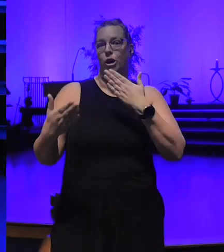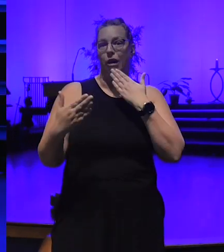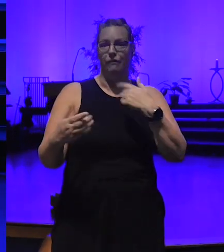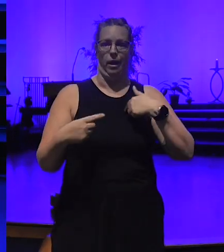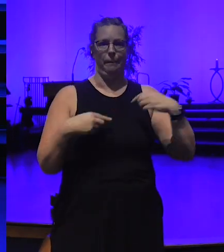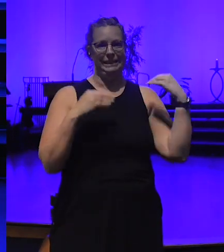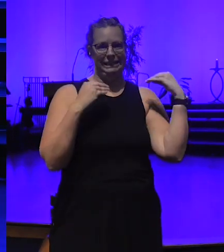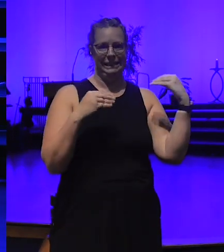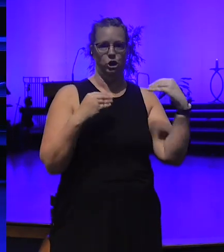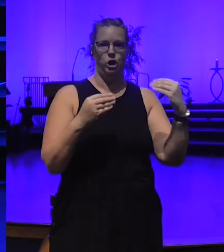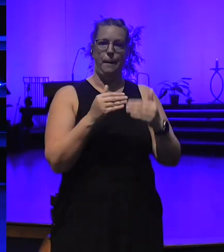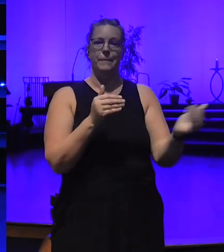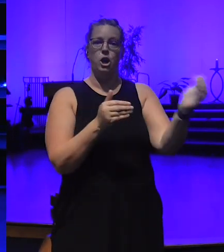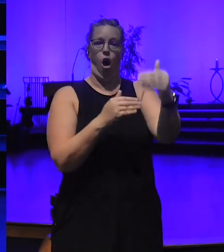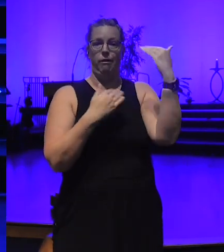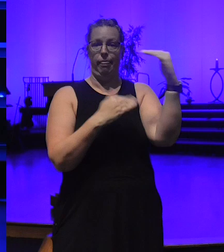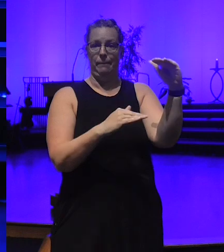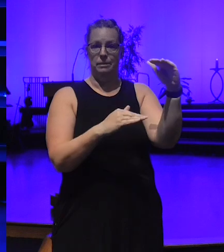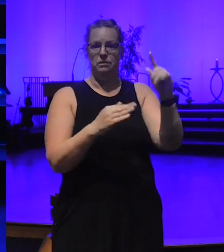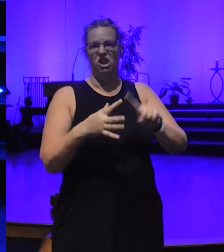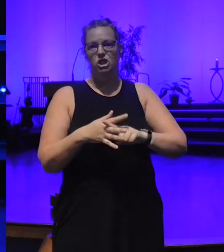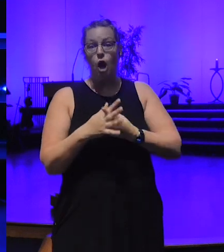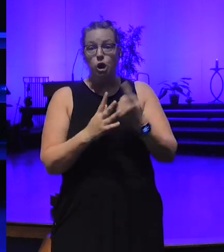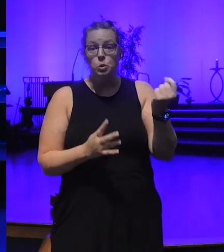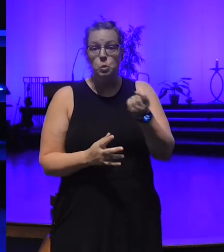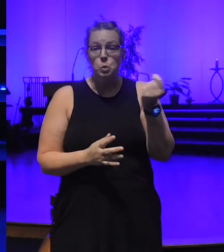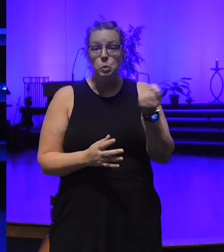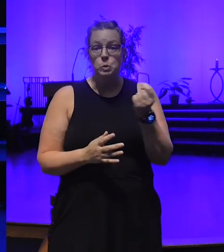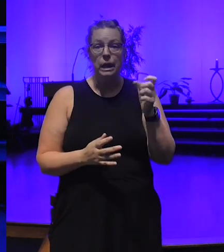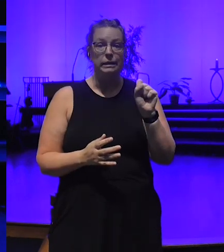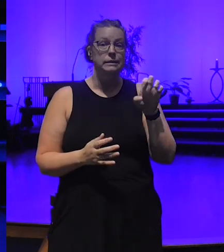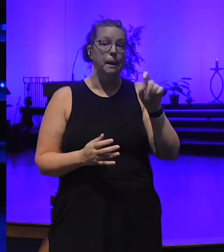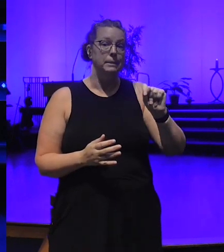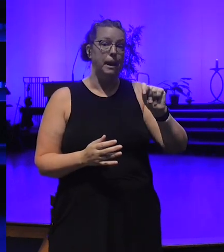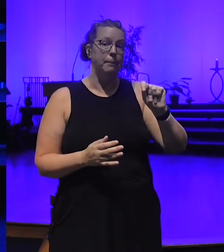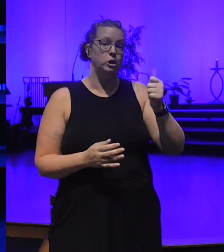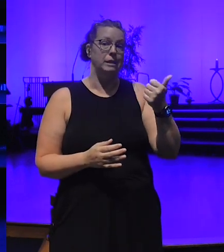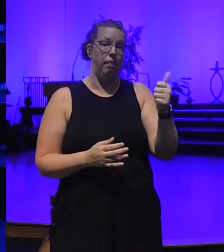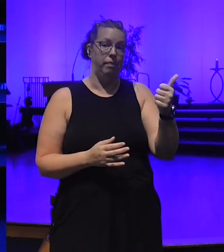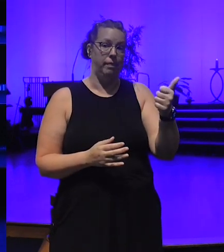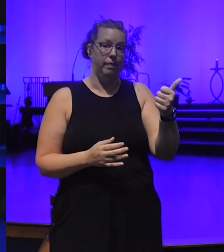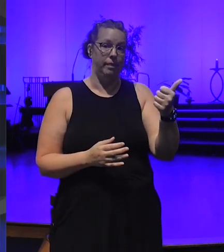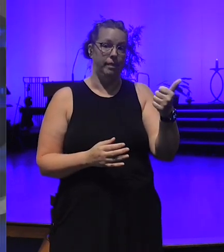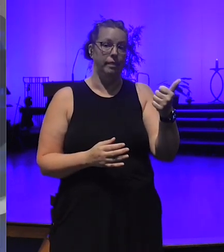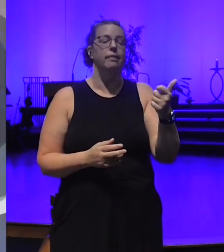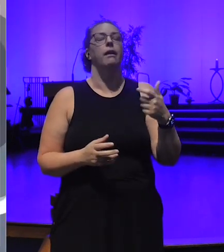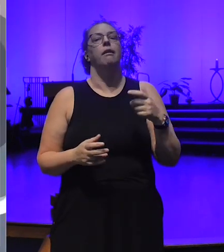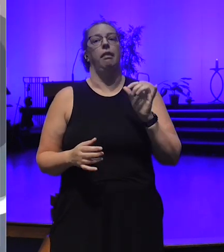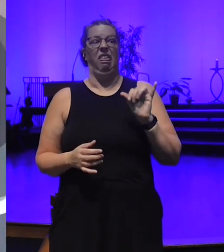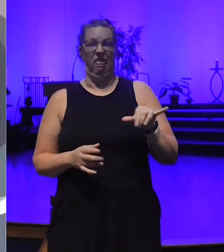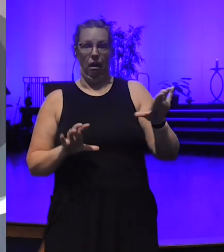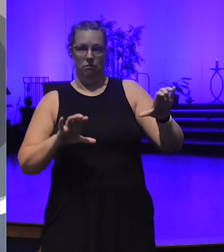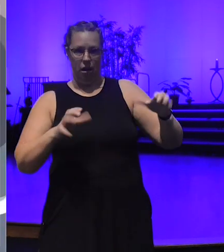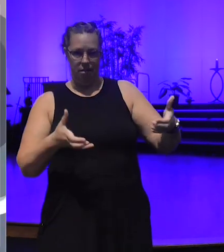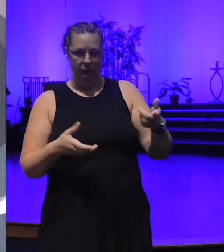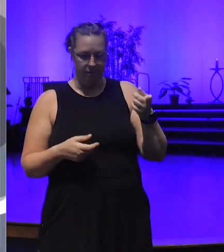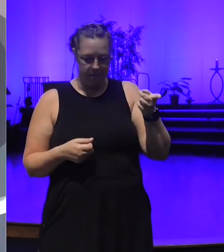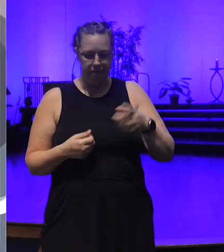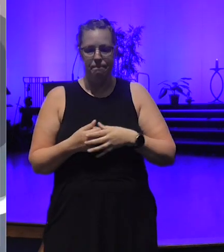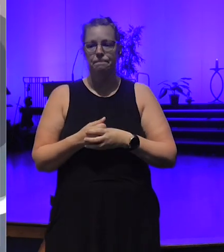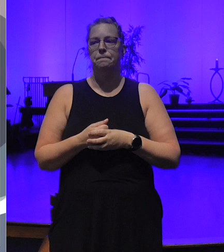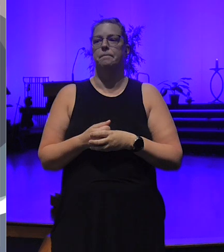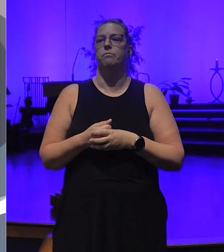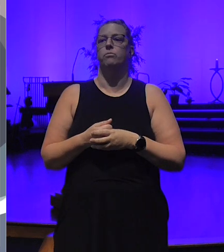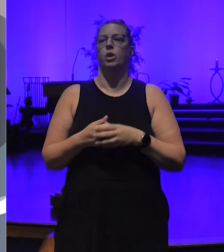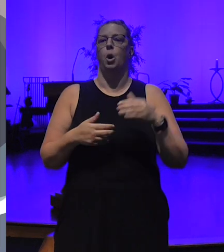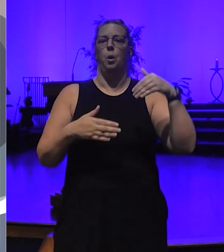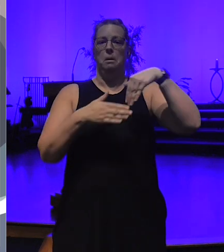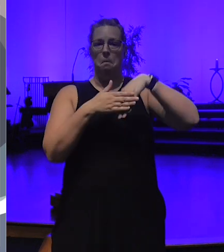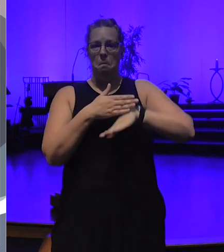starting uh Tuesday uh September 10th it's a class where we uh enter with some humility where we